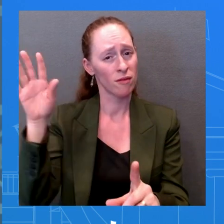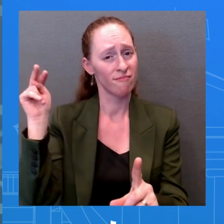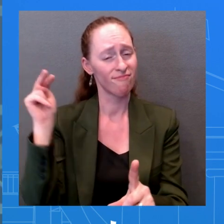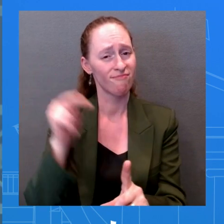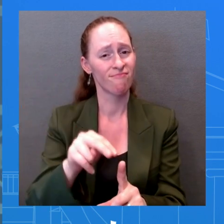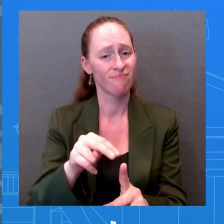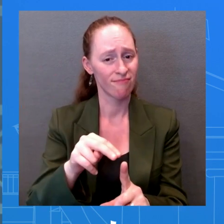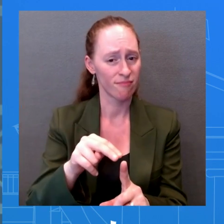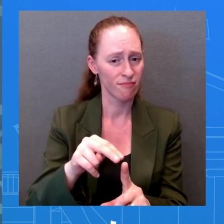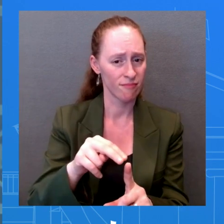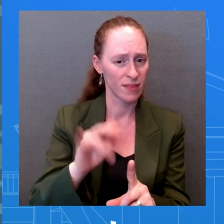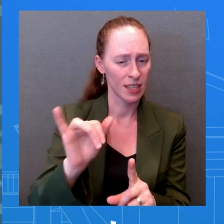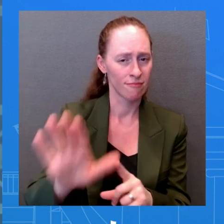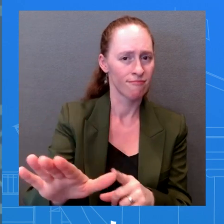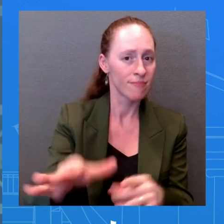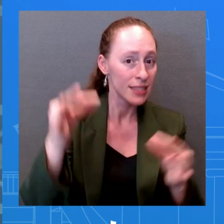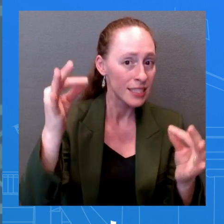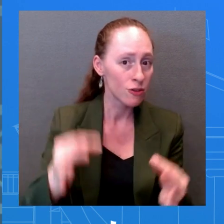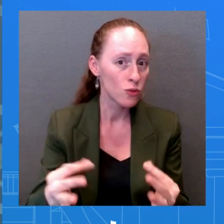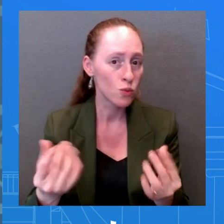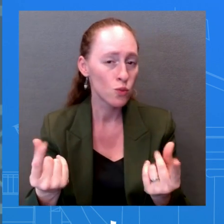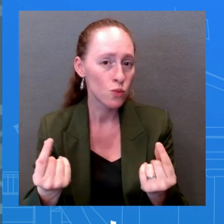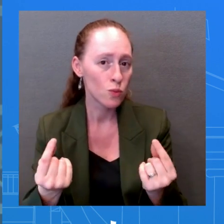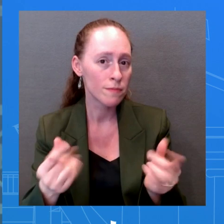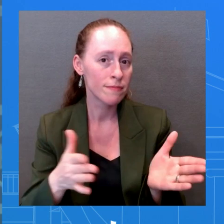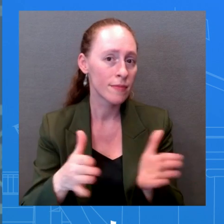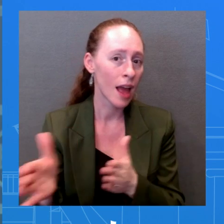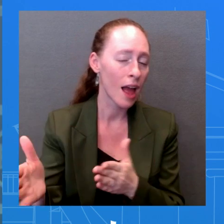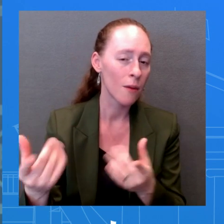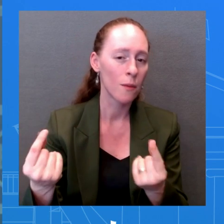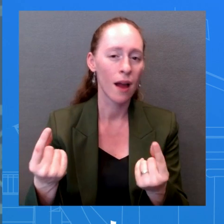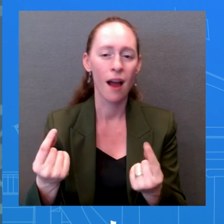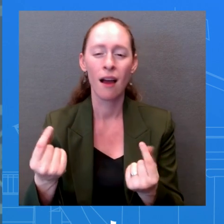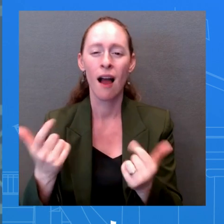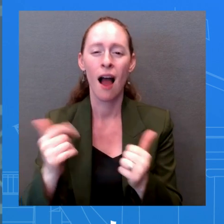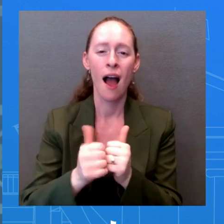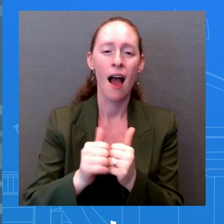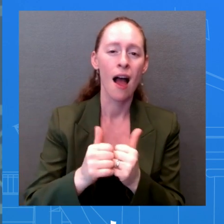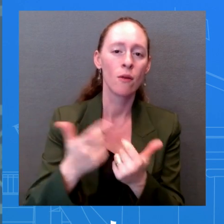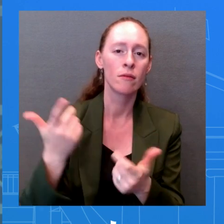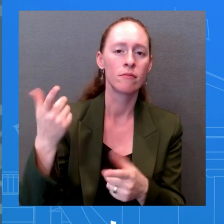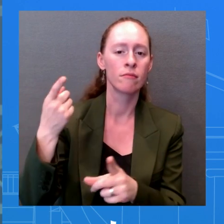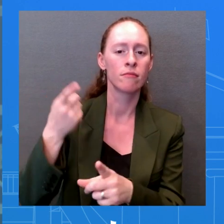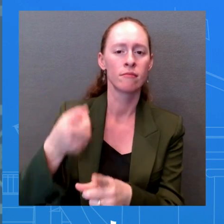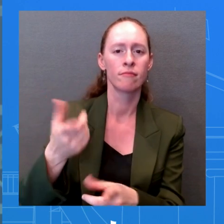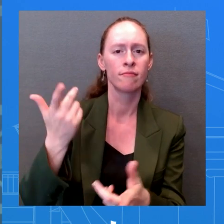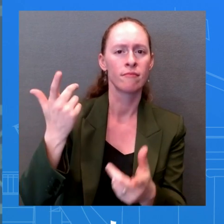what fighting inflation is going to look like, what the monetary tools they're going to use to do just that.